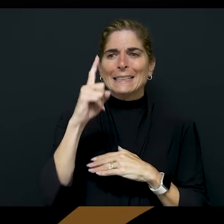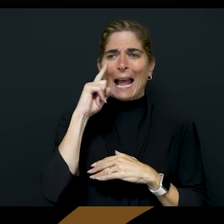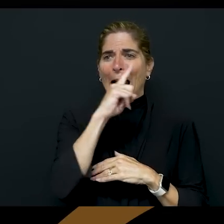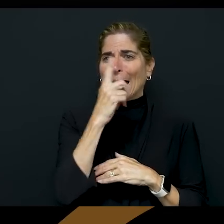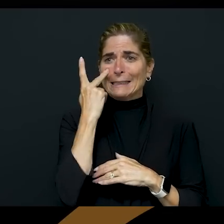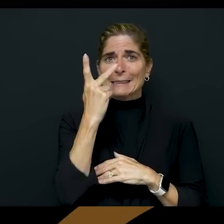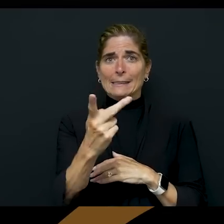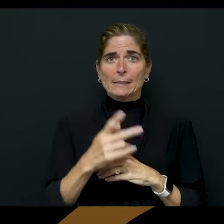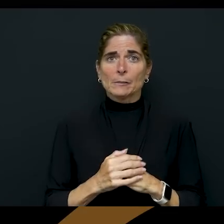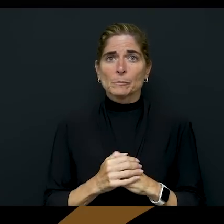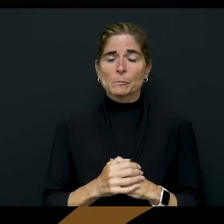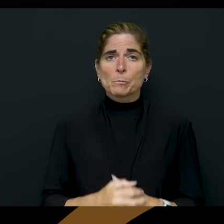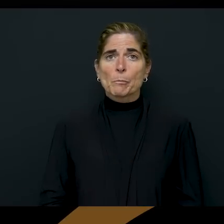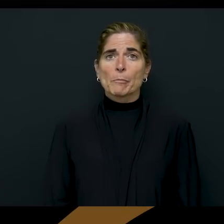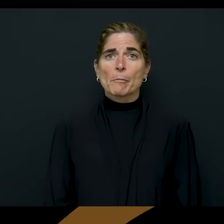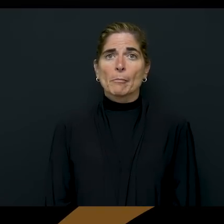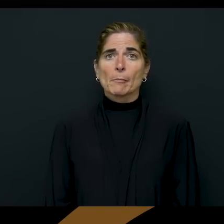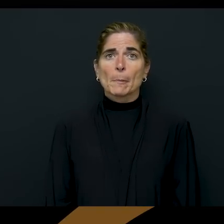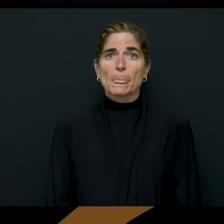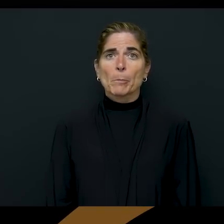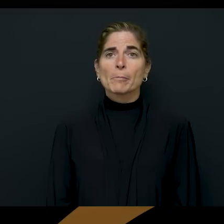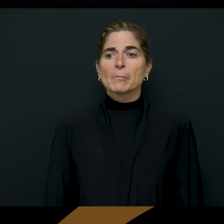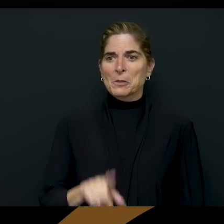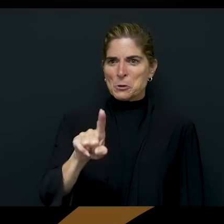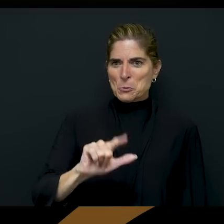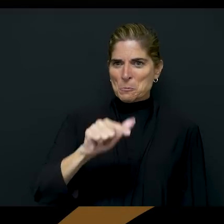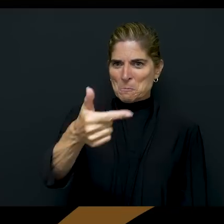Connect to. And that's where you come in.